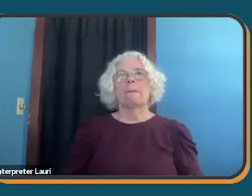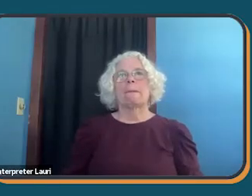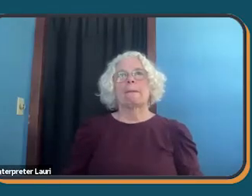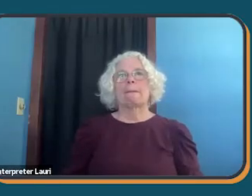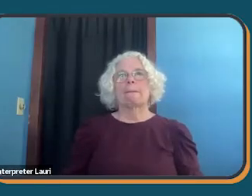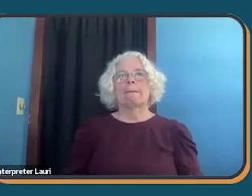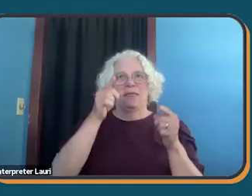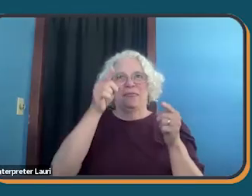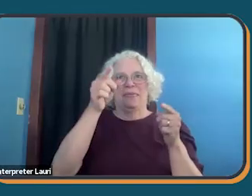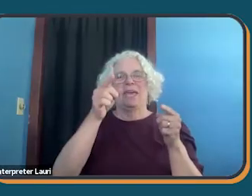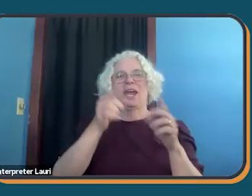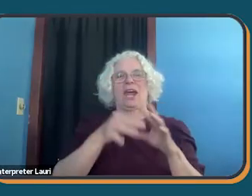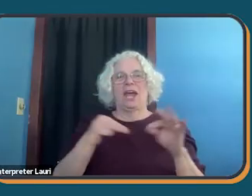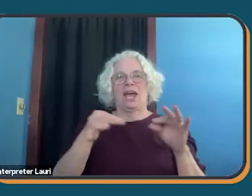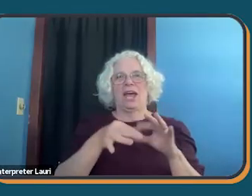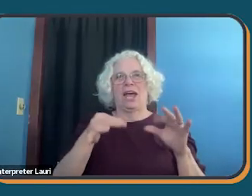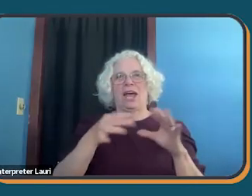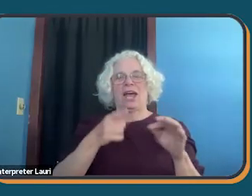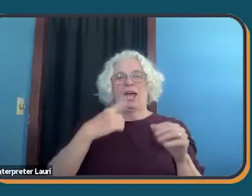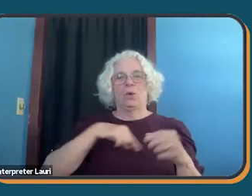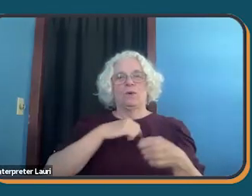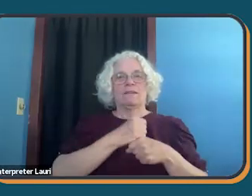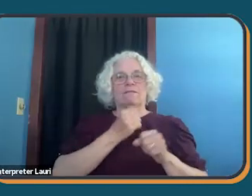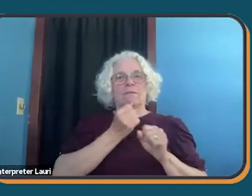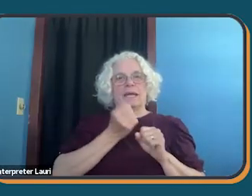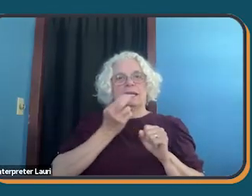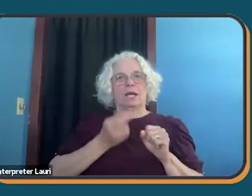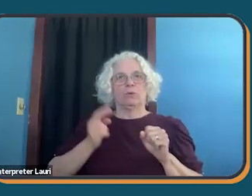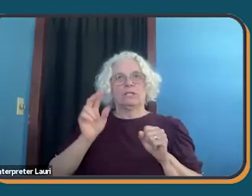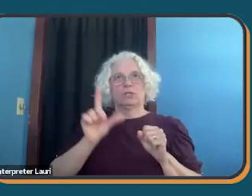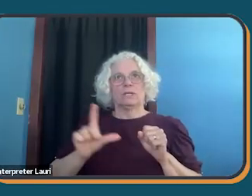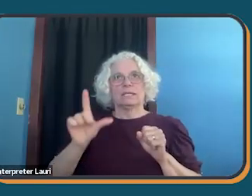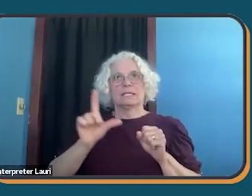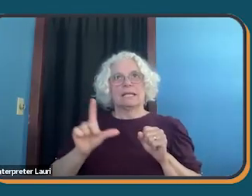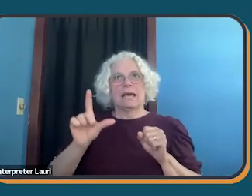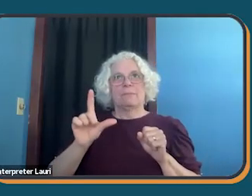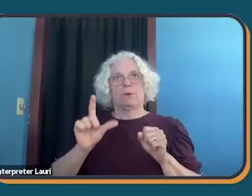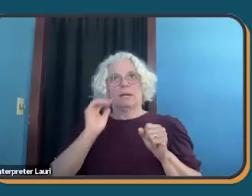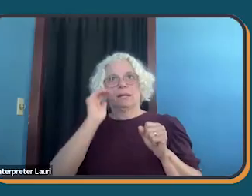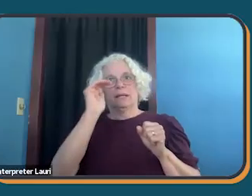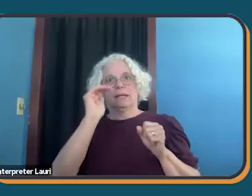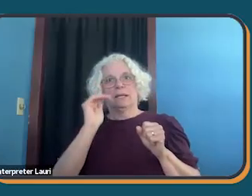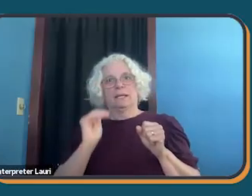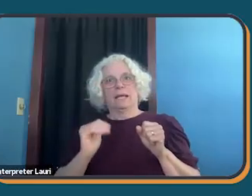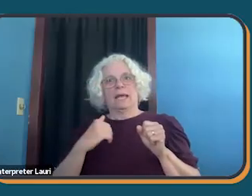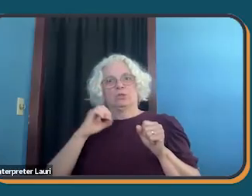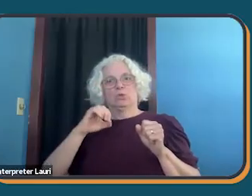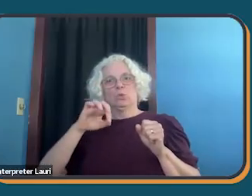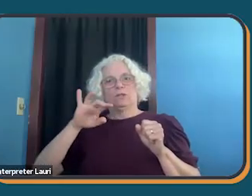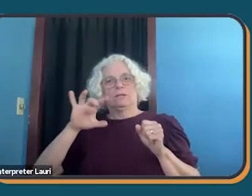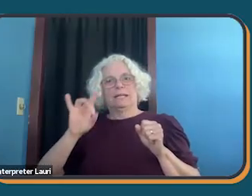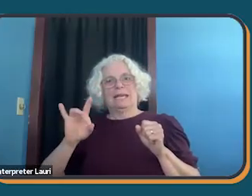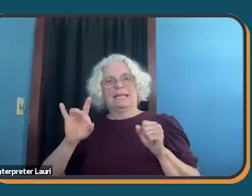which is a curated collection of over 280 existing videos, e-learning trainings, toolkits